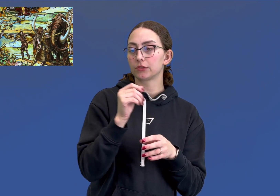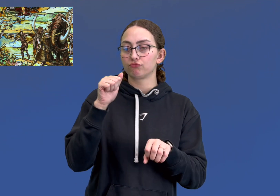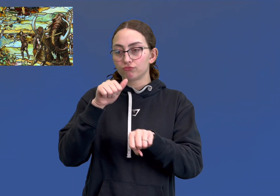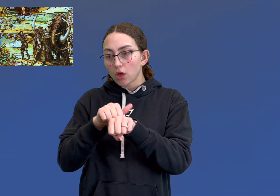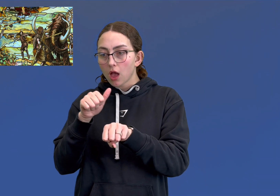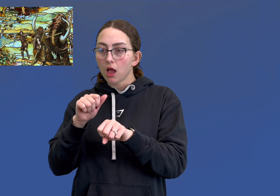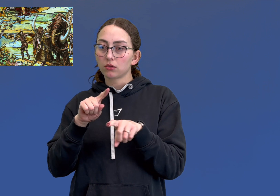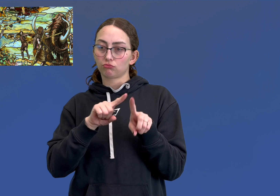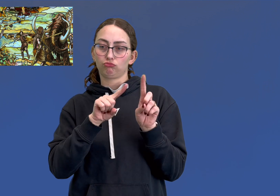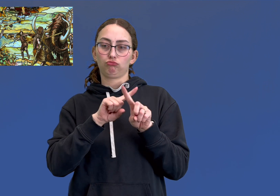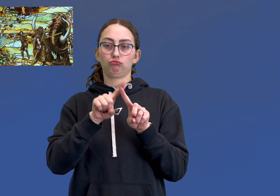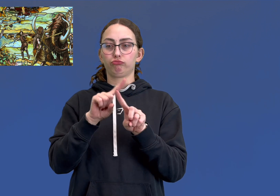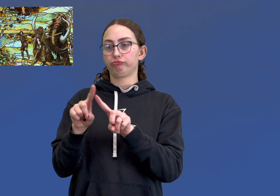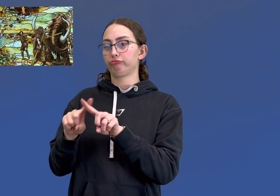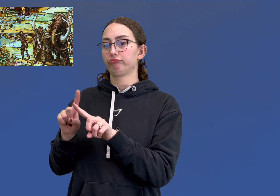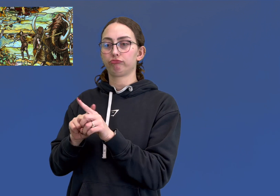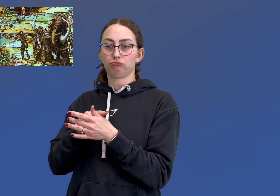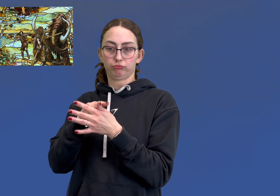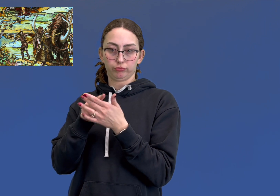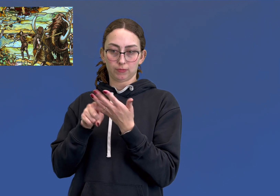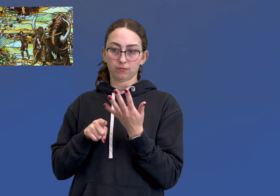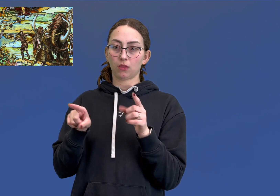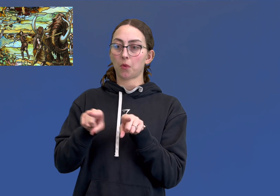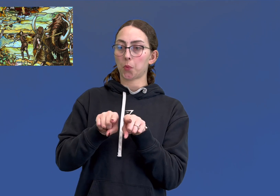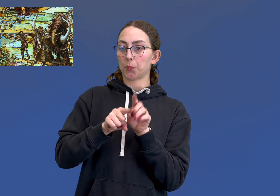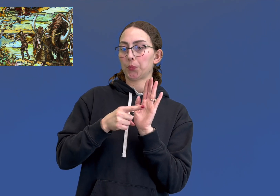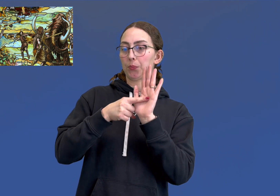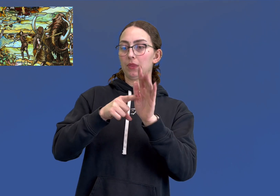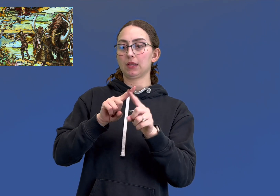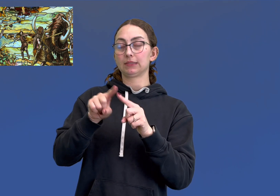rocks, plants and other things, there